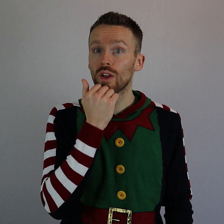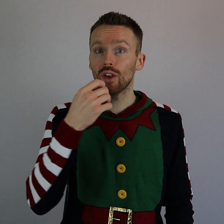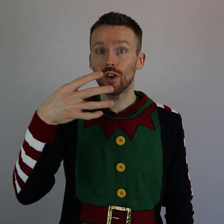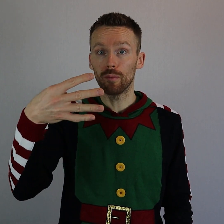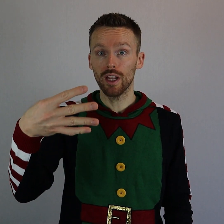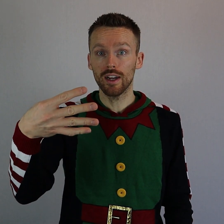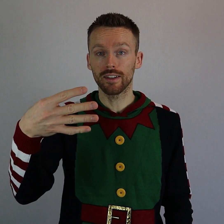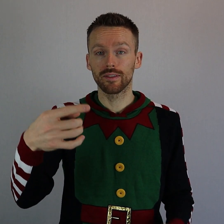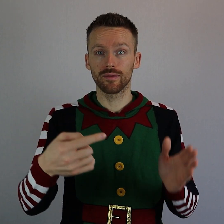number nine